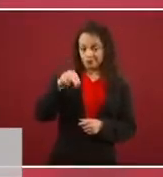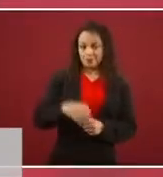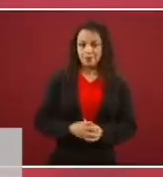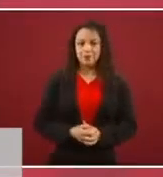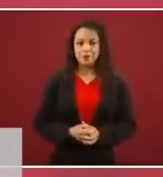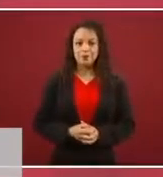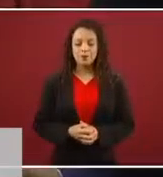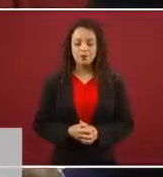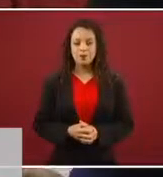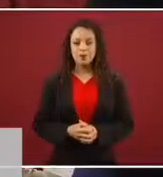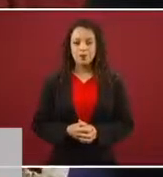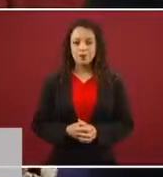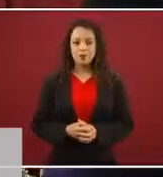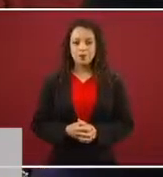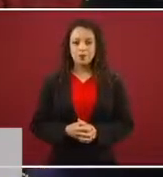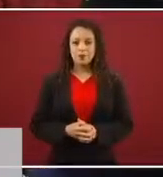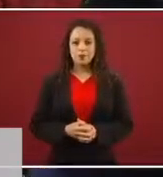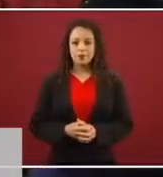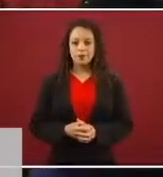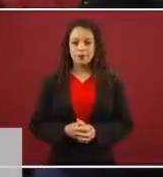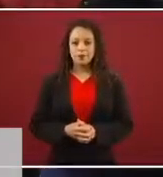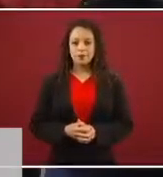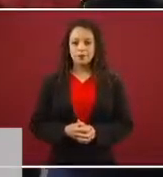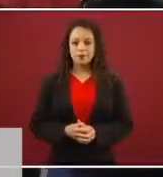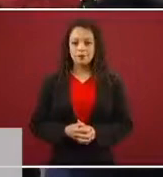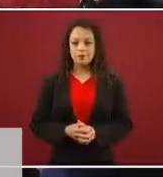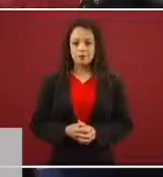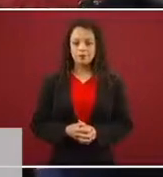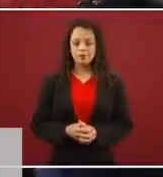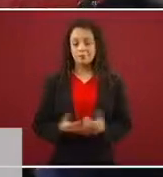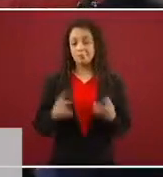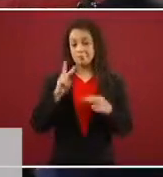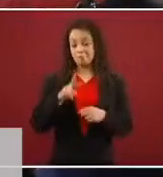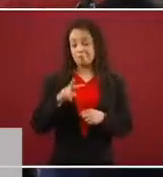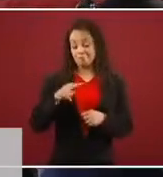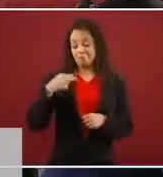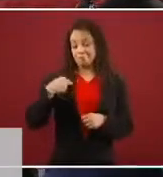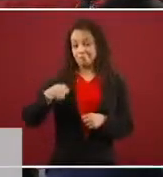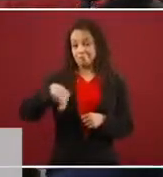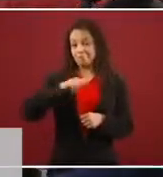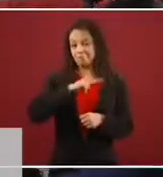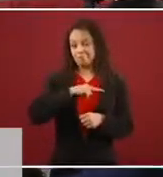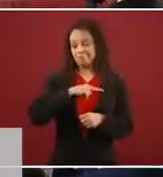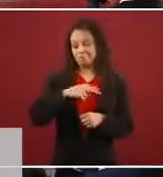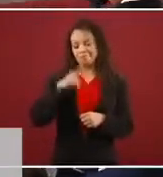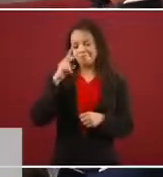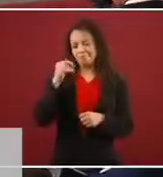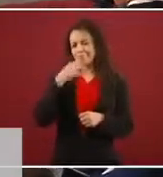Today, the President signed, together with the Minister of the Supreme Court of Justice of the Nation Arturo Zaldivar